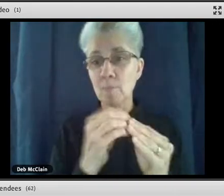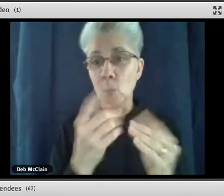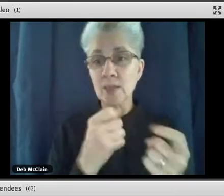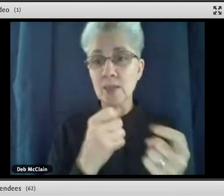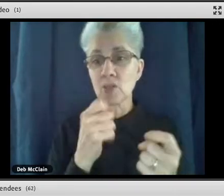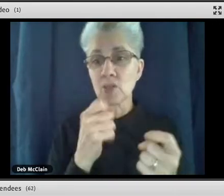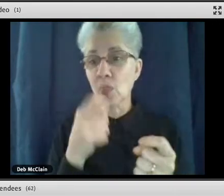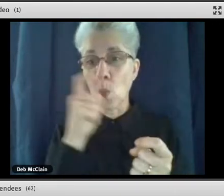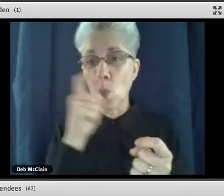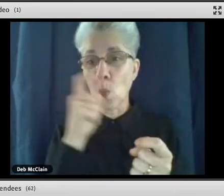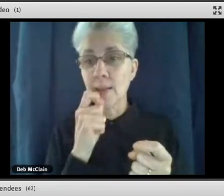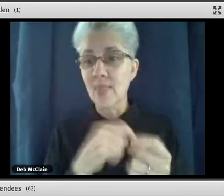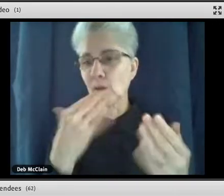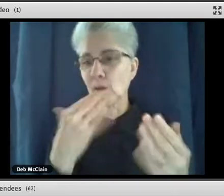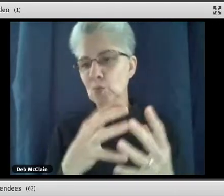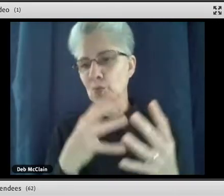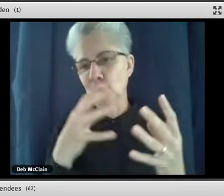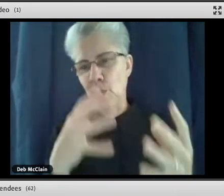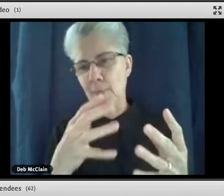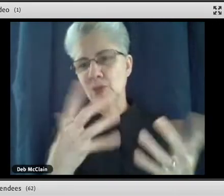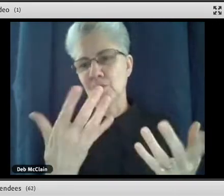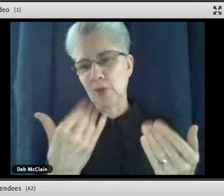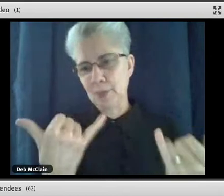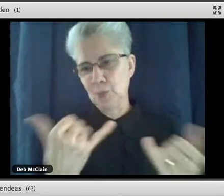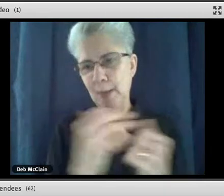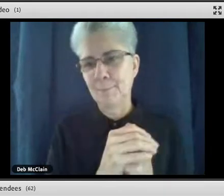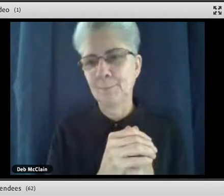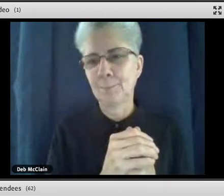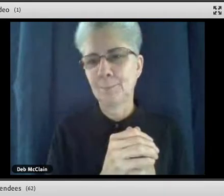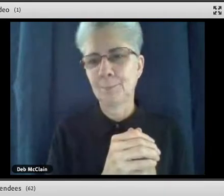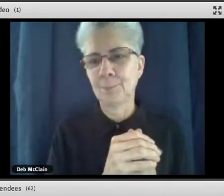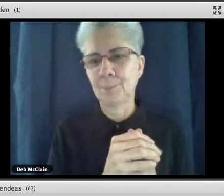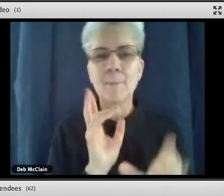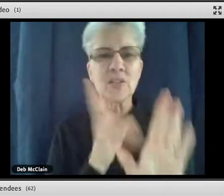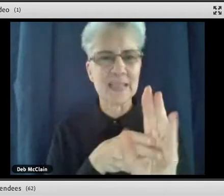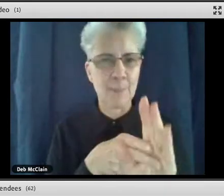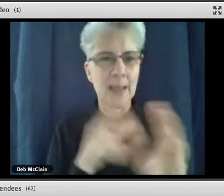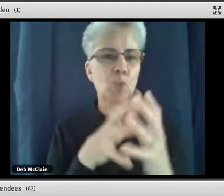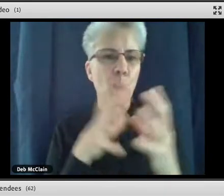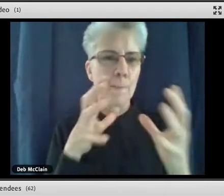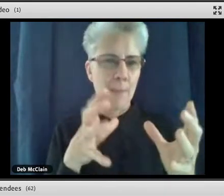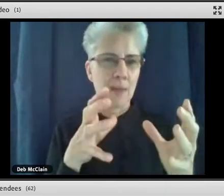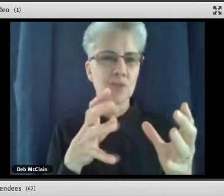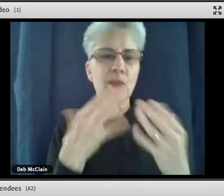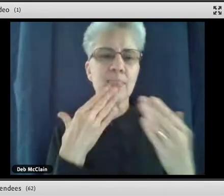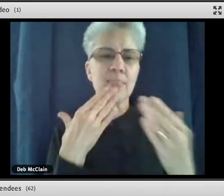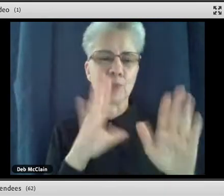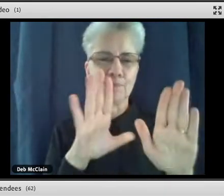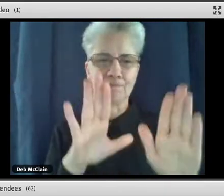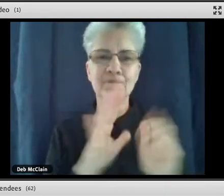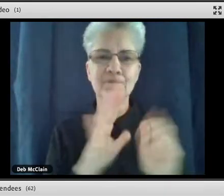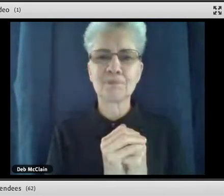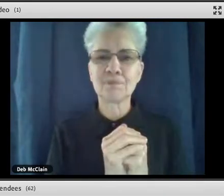So I can stay for a few more minutes if you do have any questions. Otherwise, I want to thank you so much for coming today